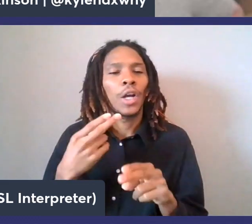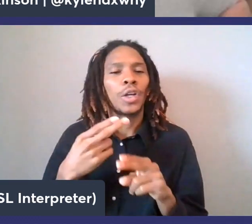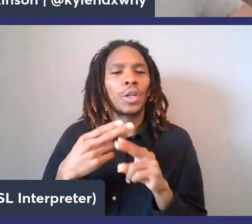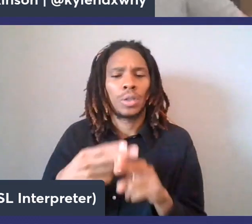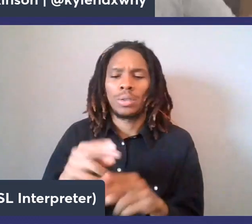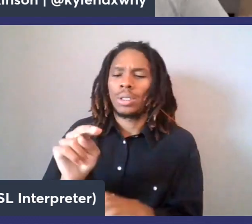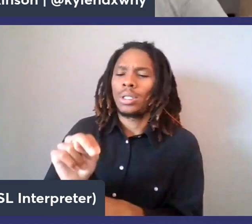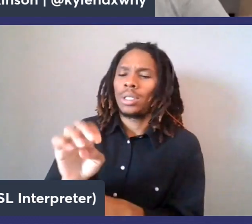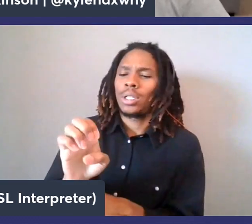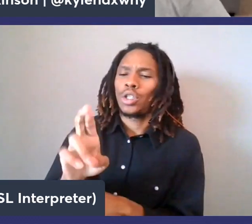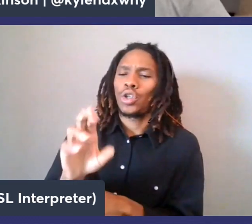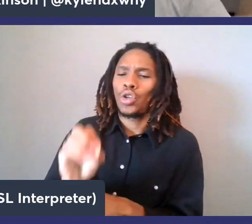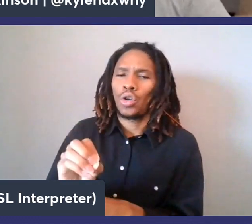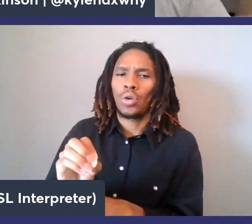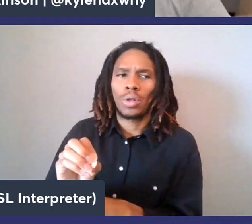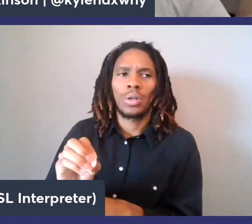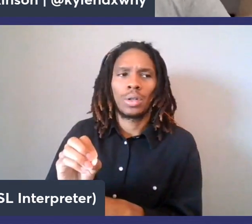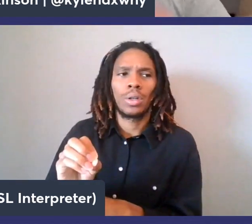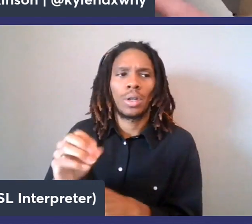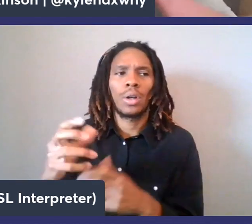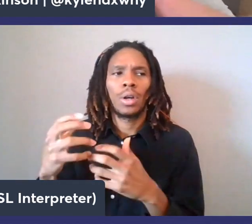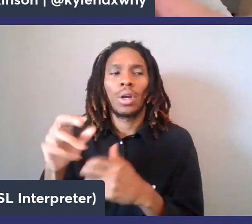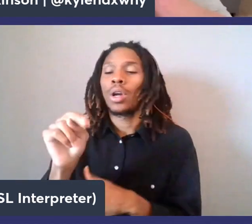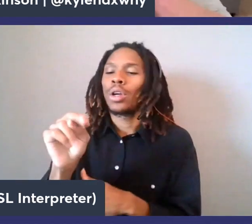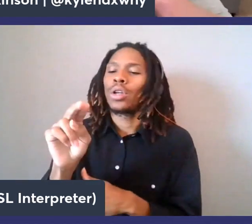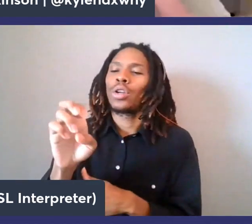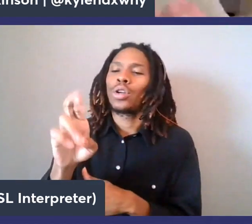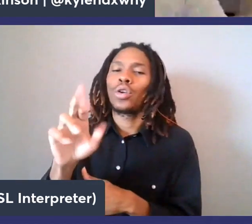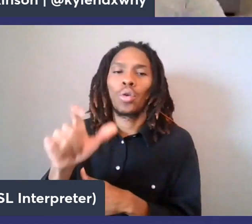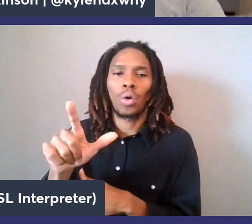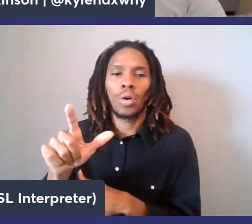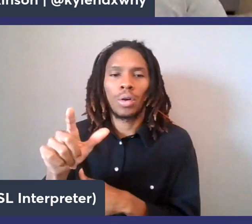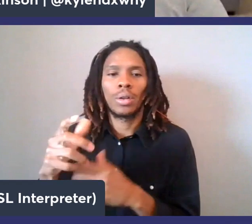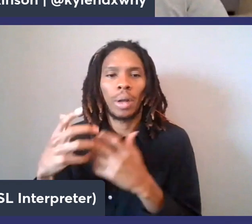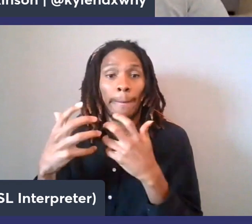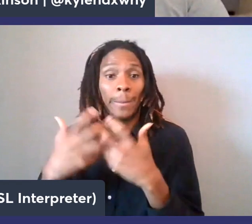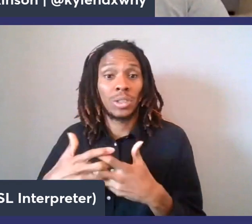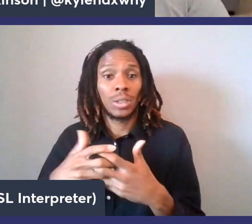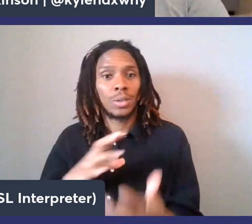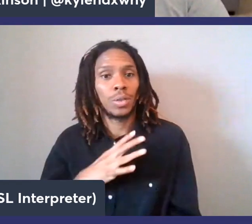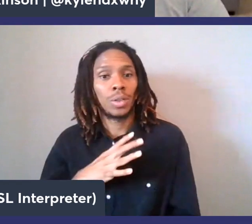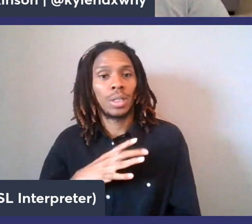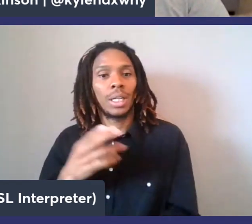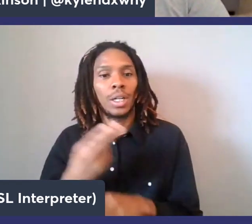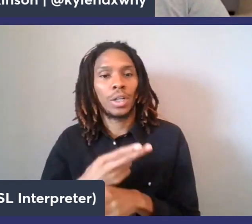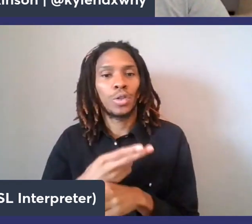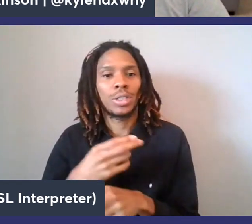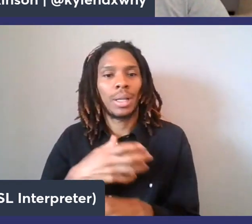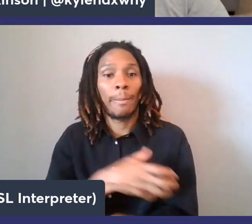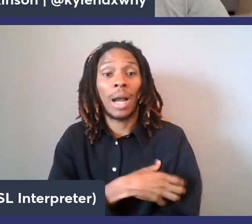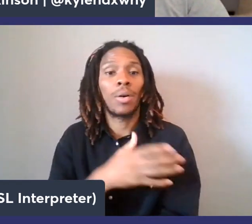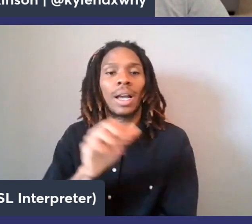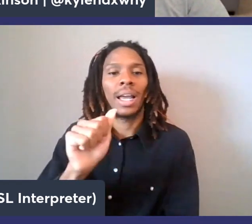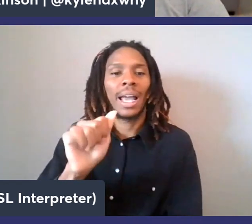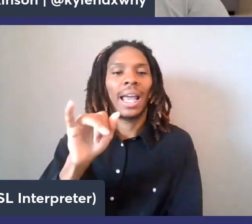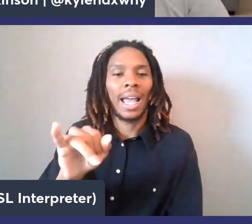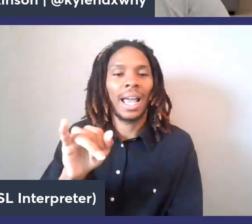and neural machine translations are pretty cool because they use the power of AI to perform translations.